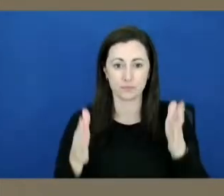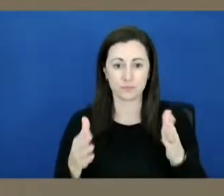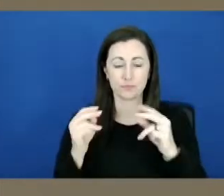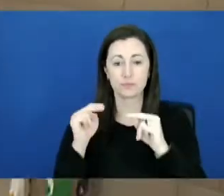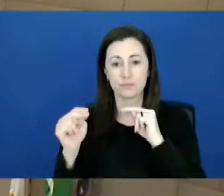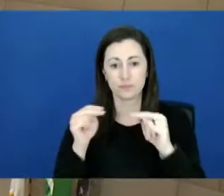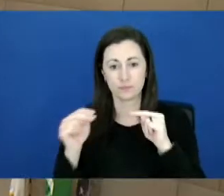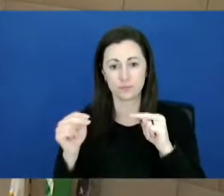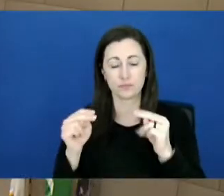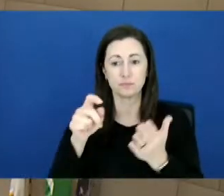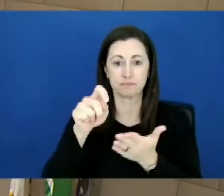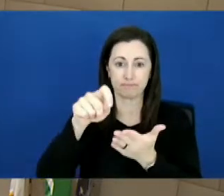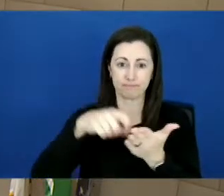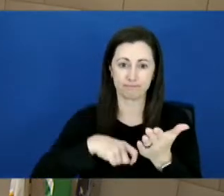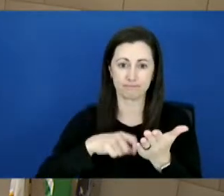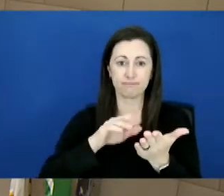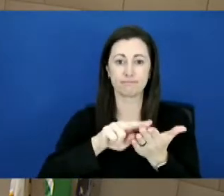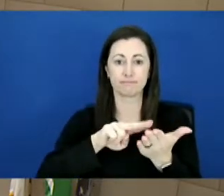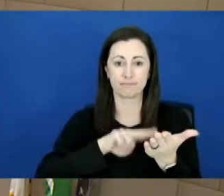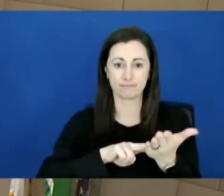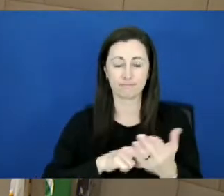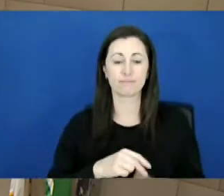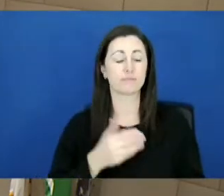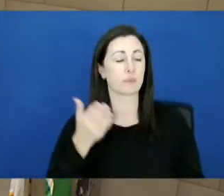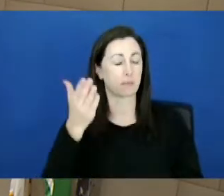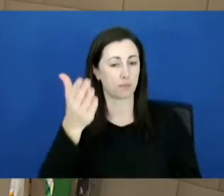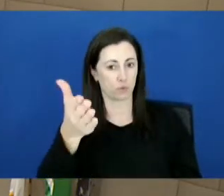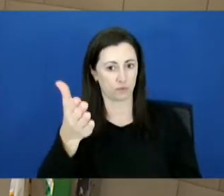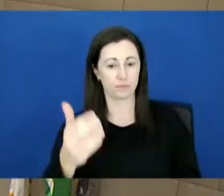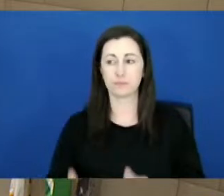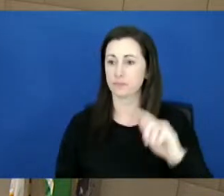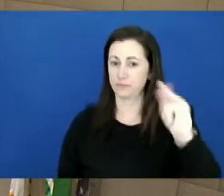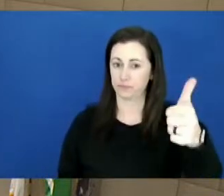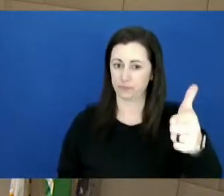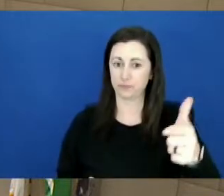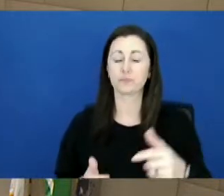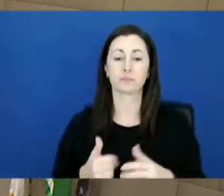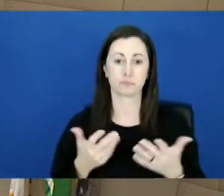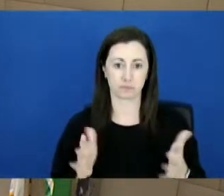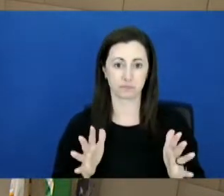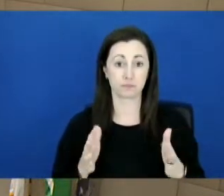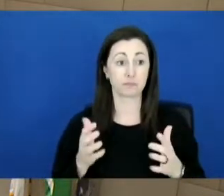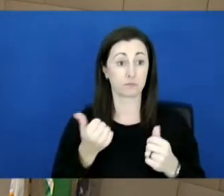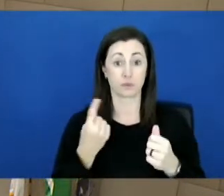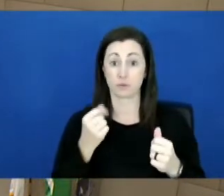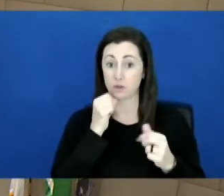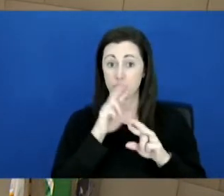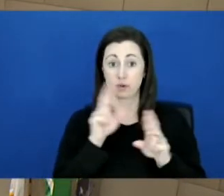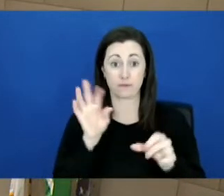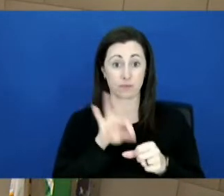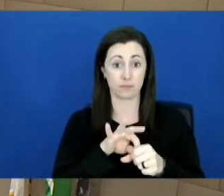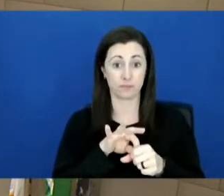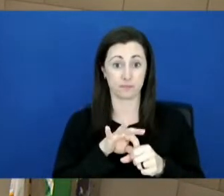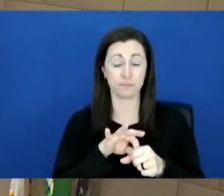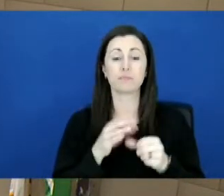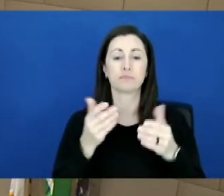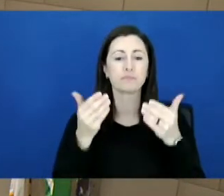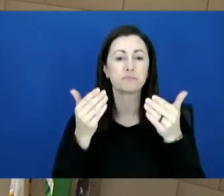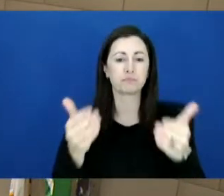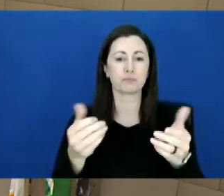AUTHORIZE THE COUNTY MANAGER TO NEGOTIATE AND EXECUTE THE CONTRACT. SO MOVED.